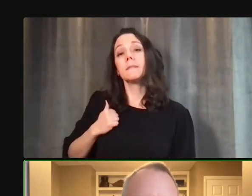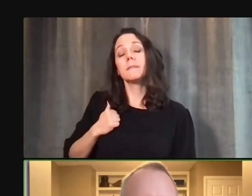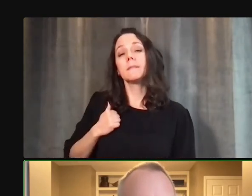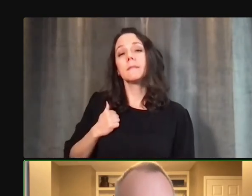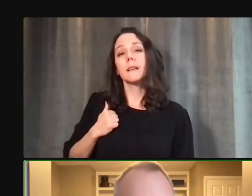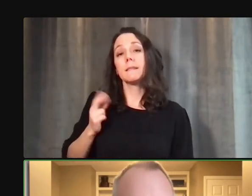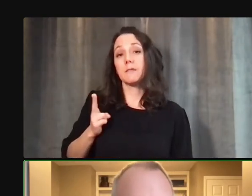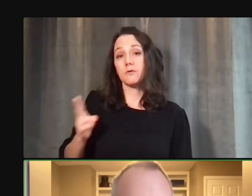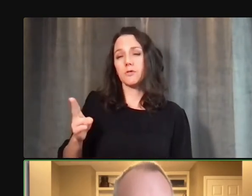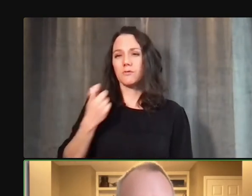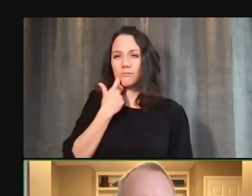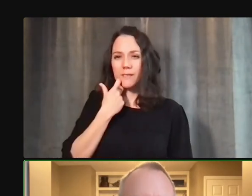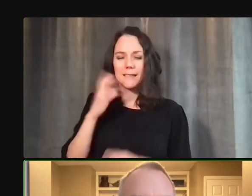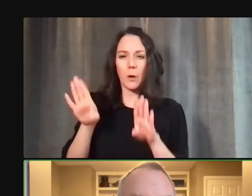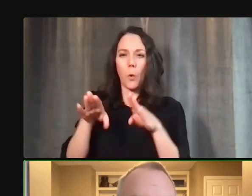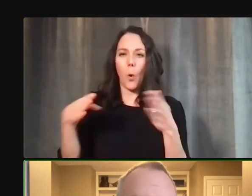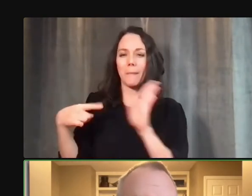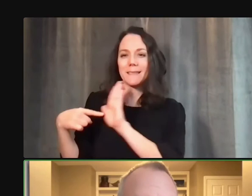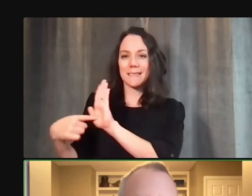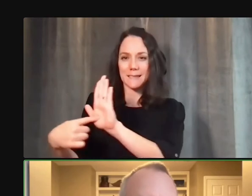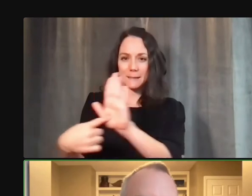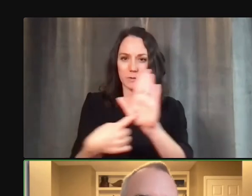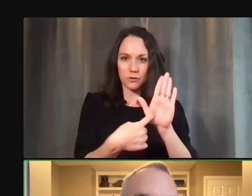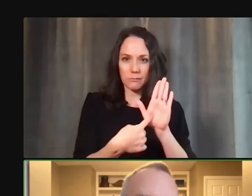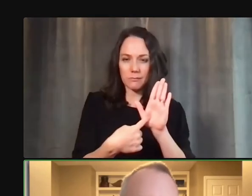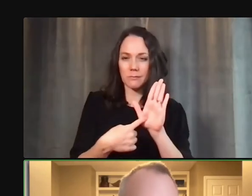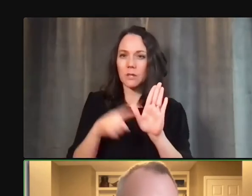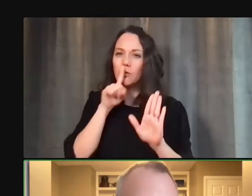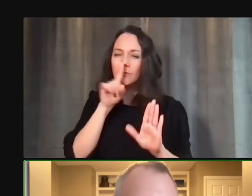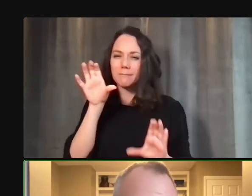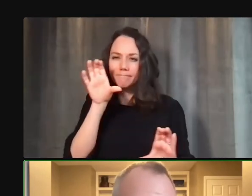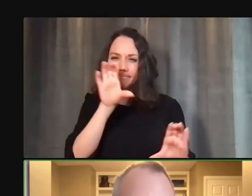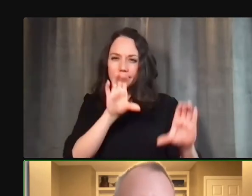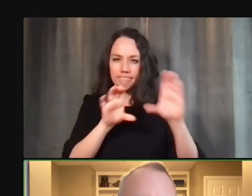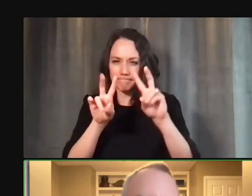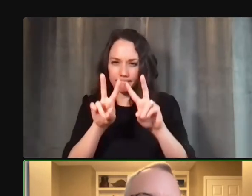an exhibition that explores the intergenerational trauma